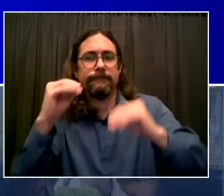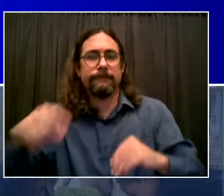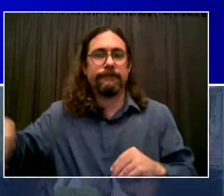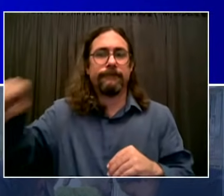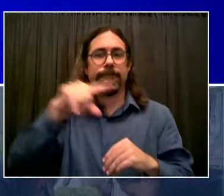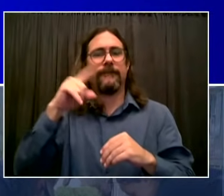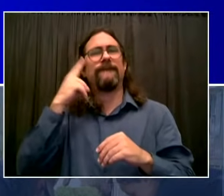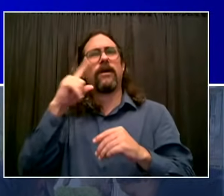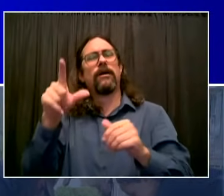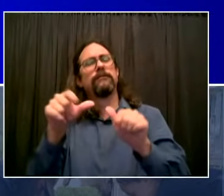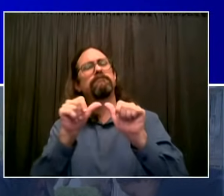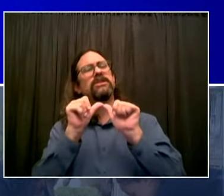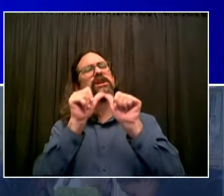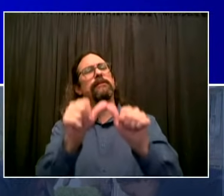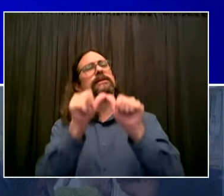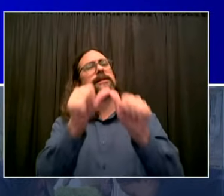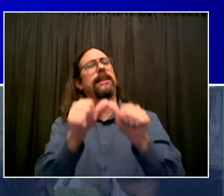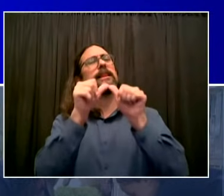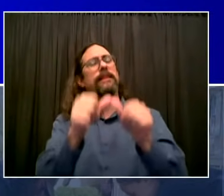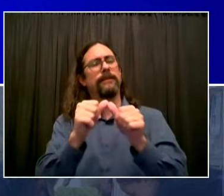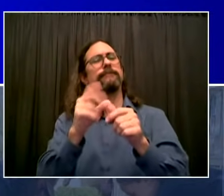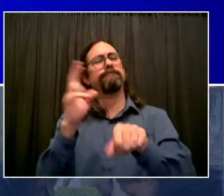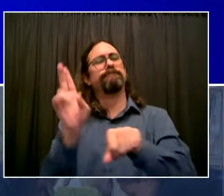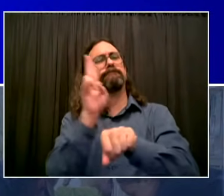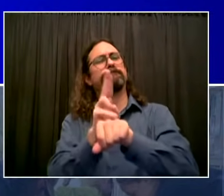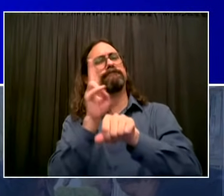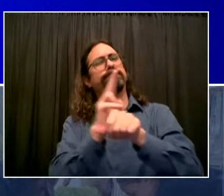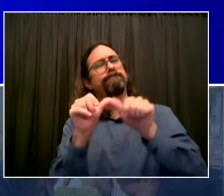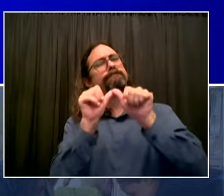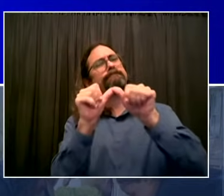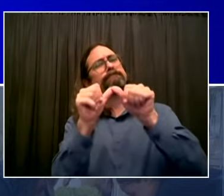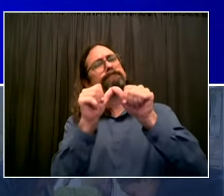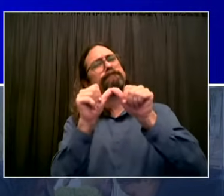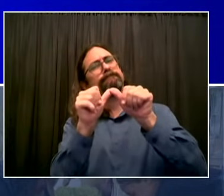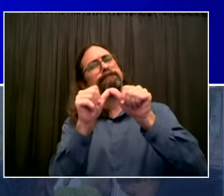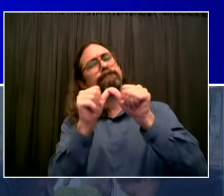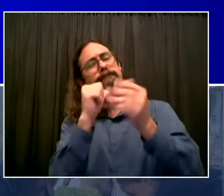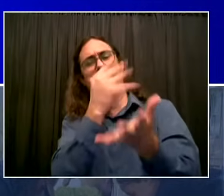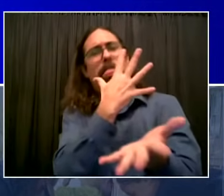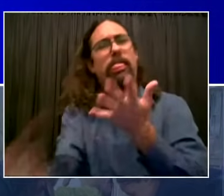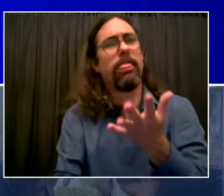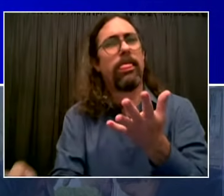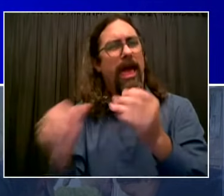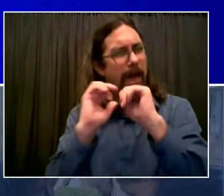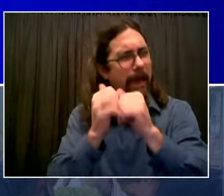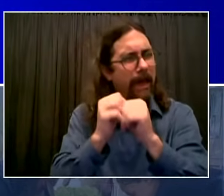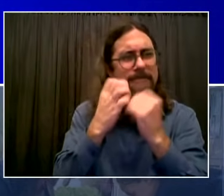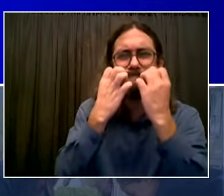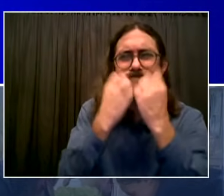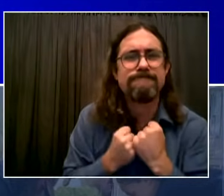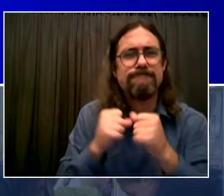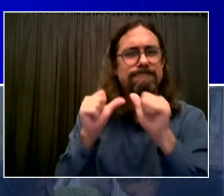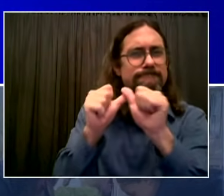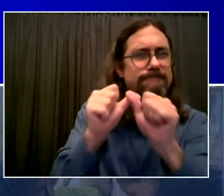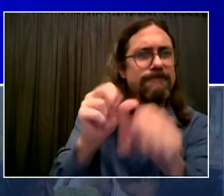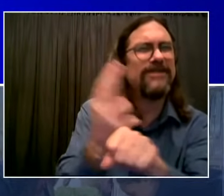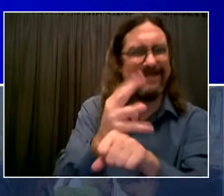BE AT ONEI WTH NATURE AROUND US. THAT'S HOW WE